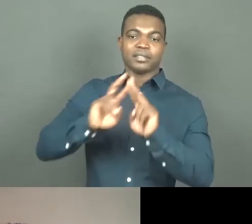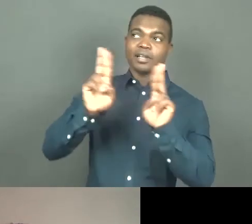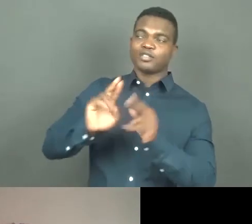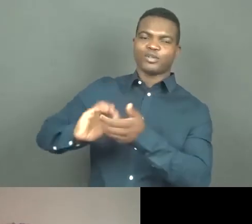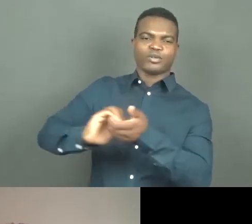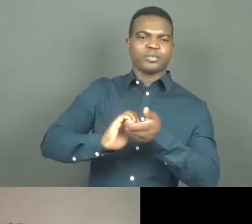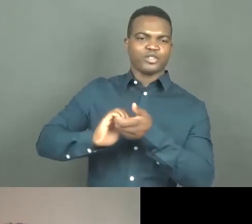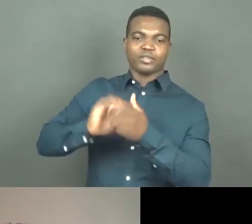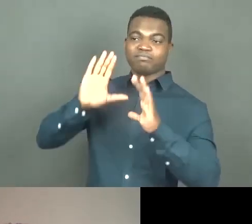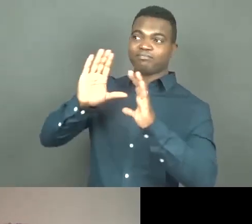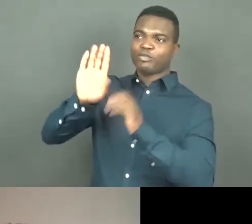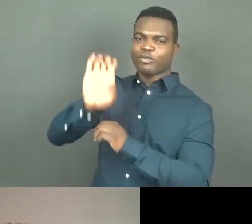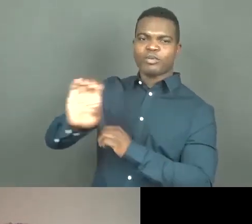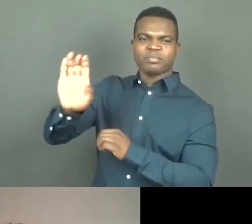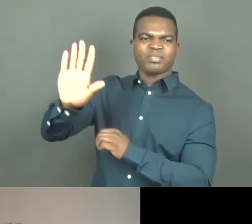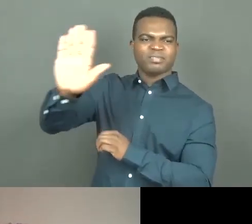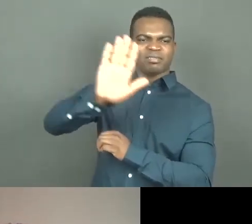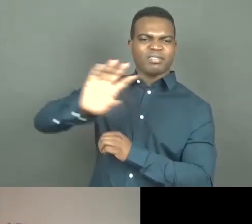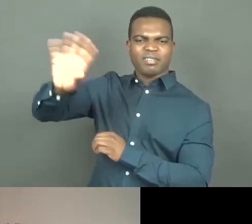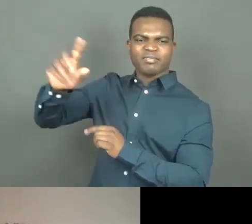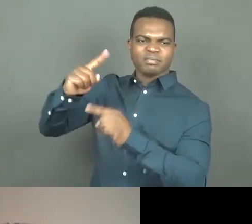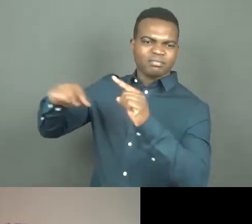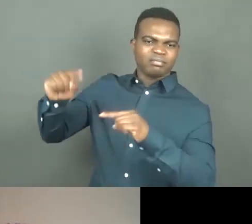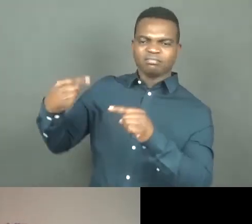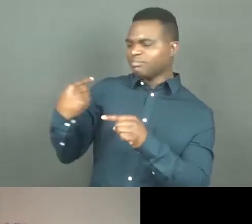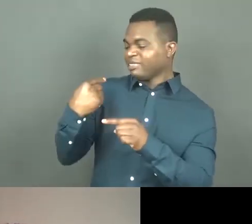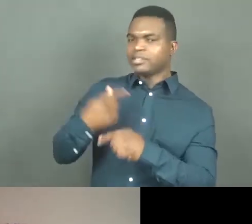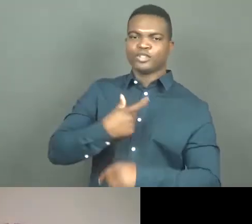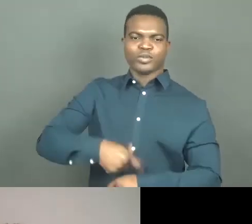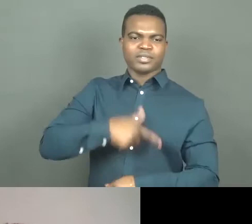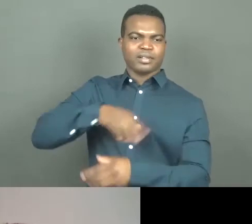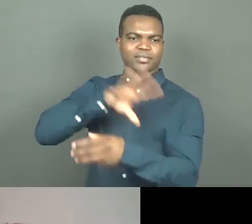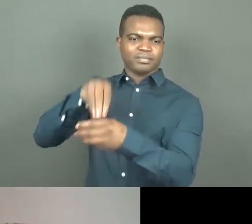persons with disabilities in various European development agencies including most recently,